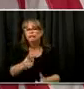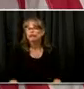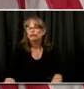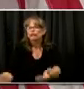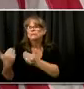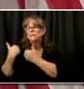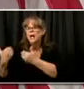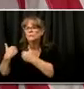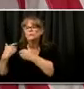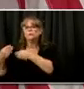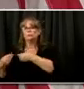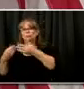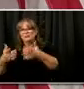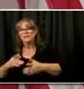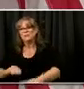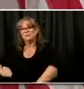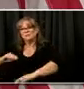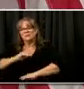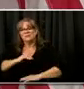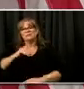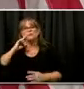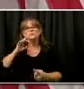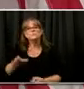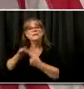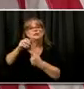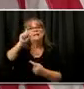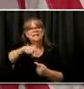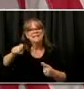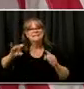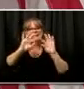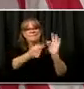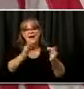it's an extraordinary challenge for our districts to do that i've seen a lot of great out of the box